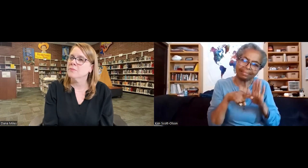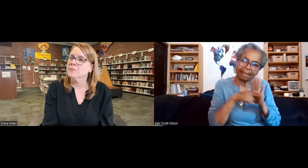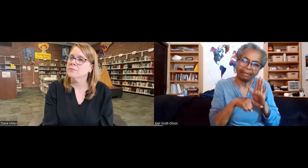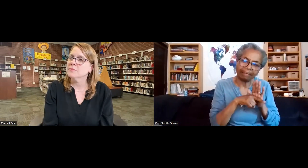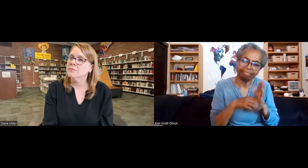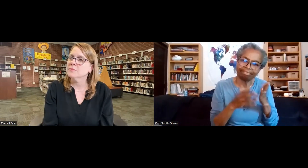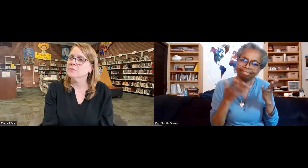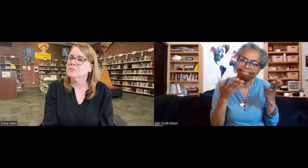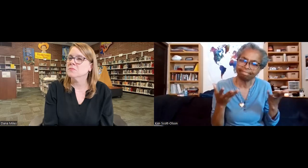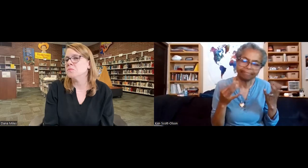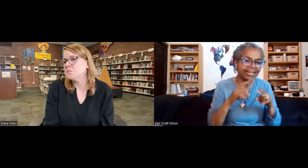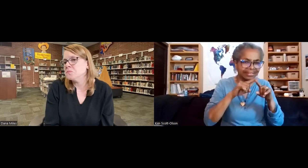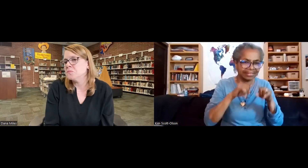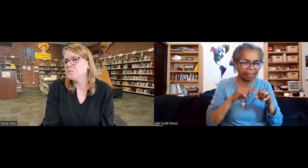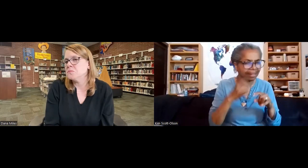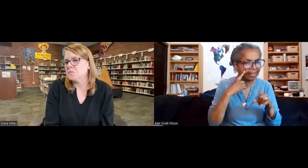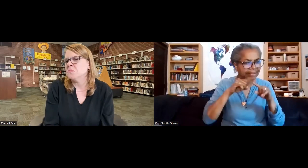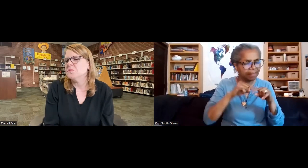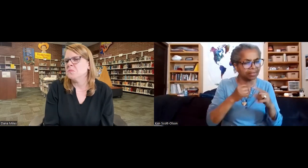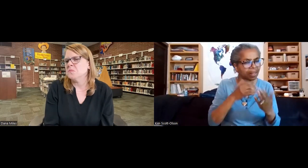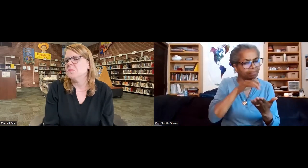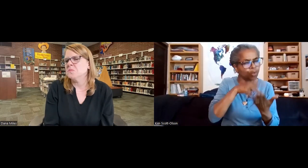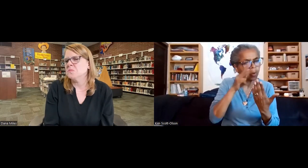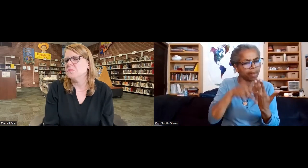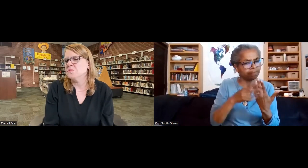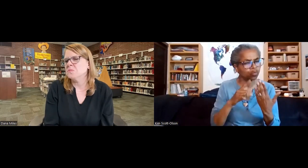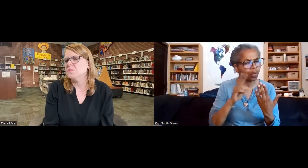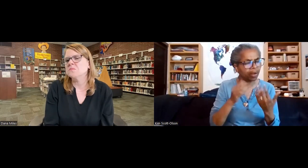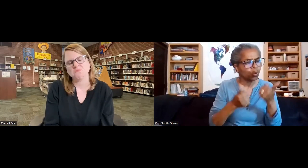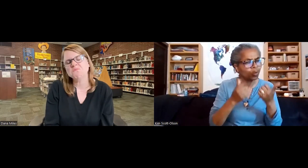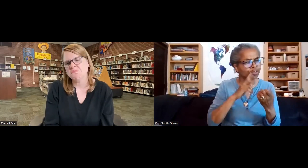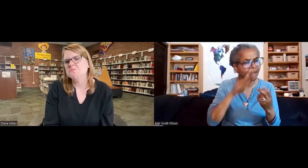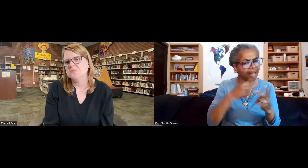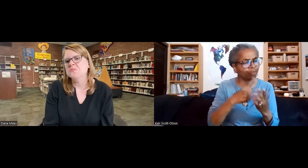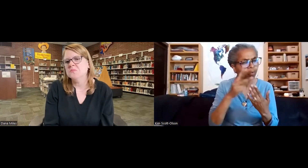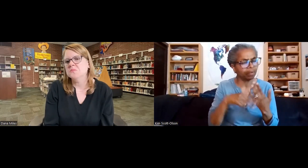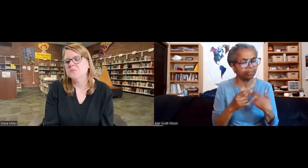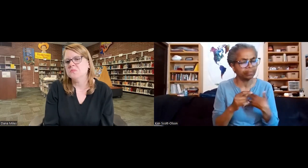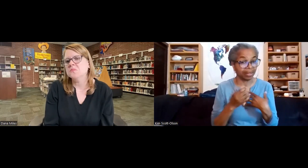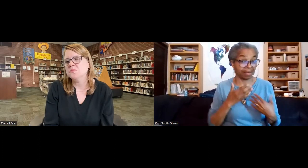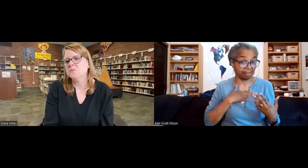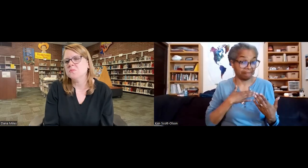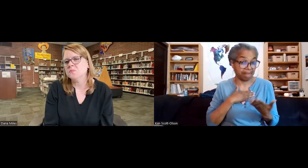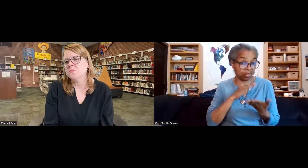As for the negatives, I think it depends on the program.